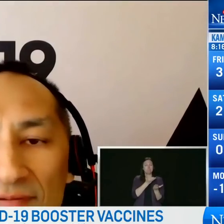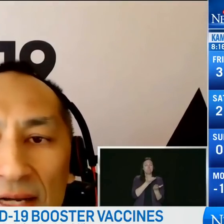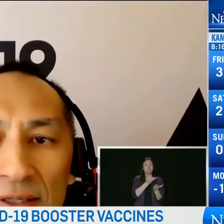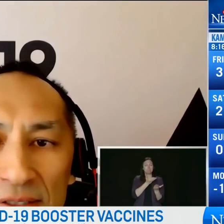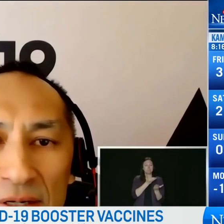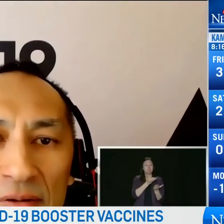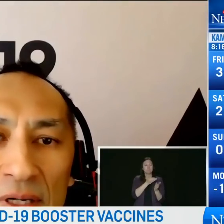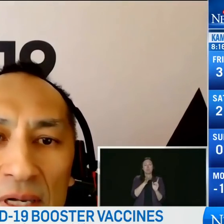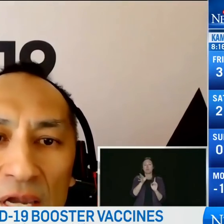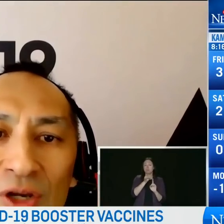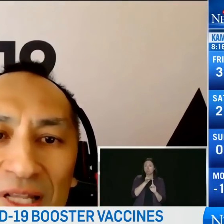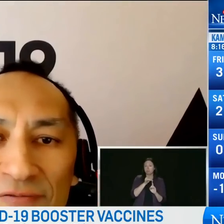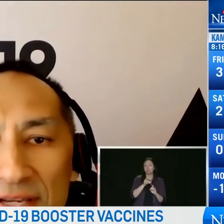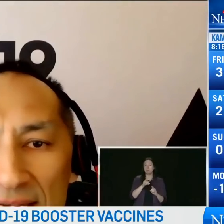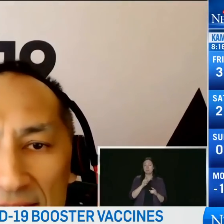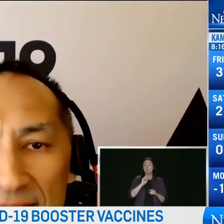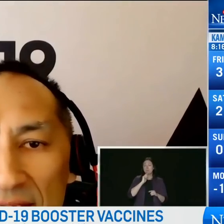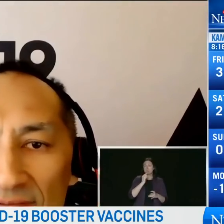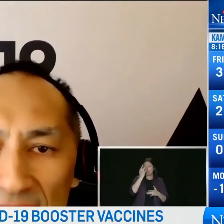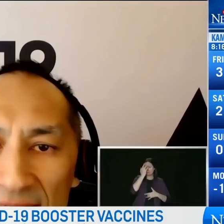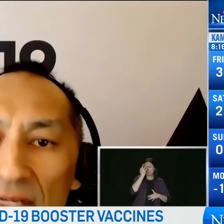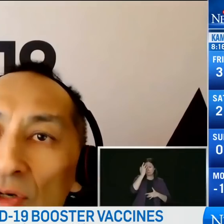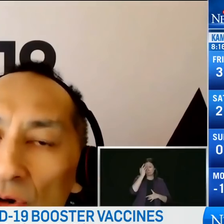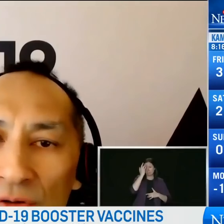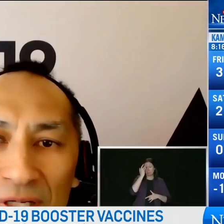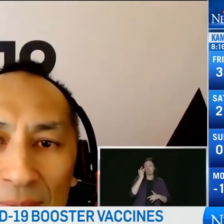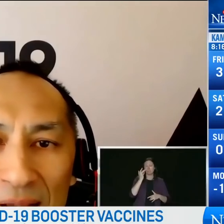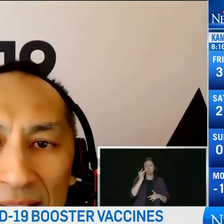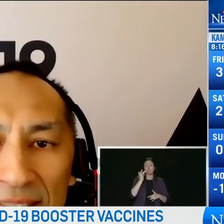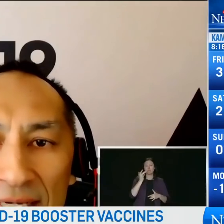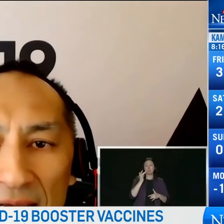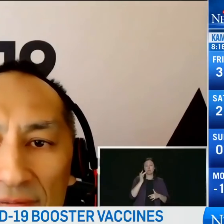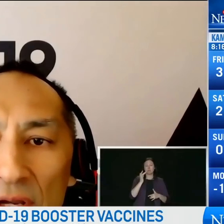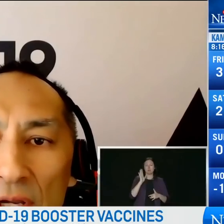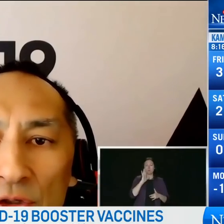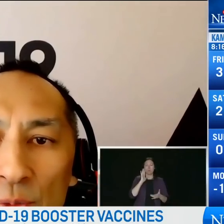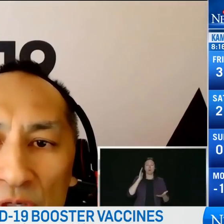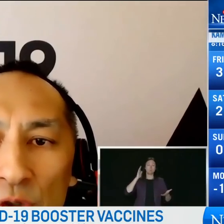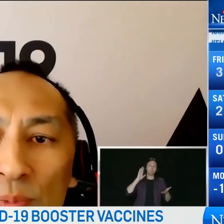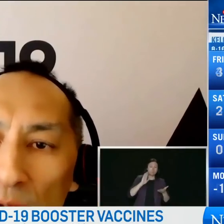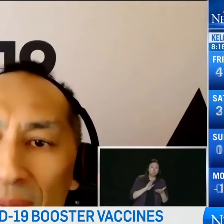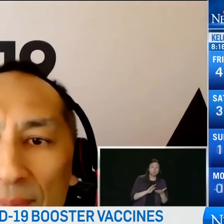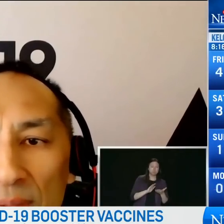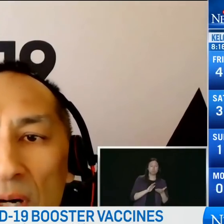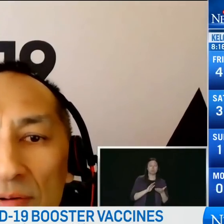VARIANT, EVIDENCE SUGGESTS THAT VACCINE EFFECTIVENESS AGAINST